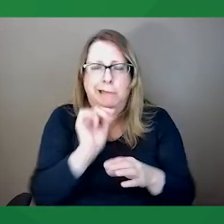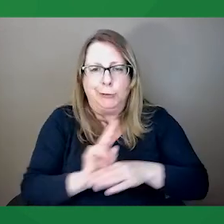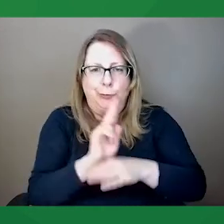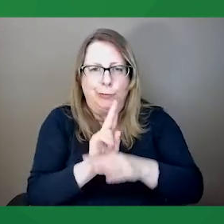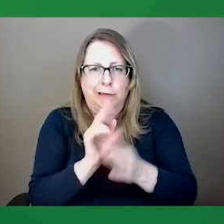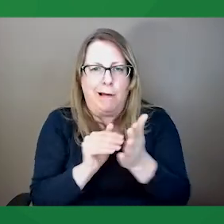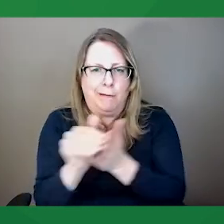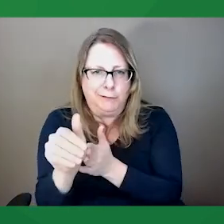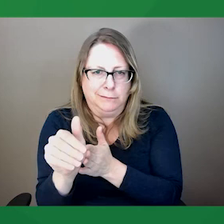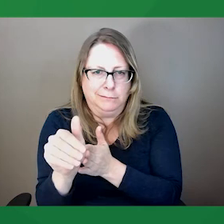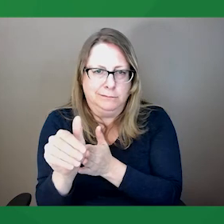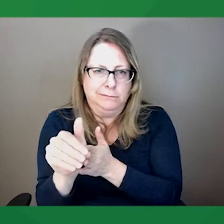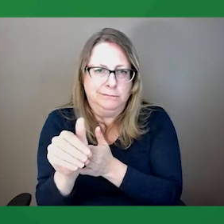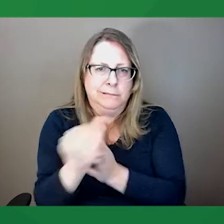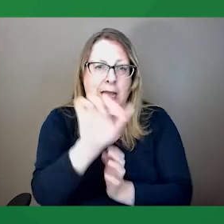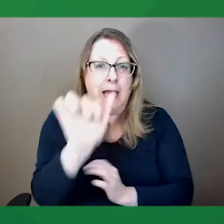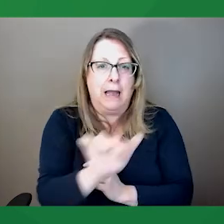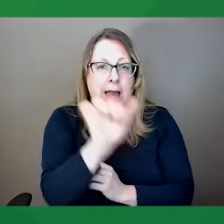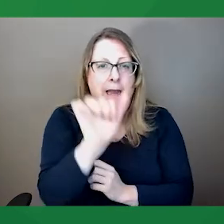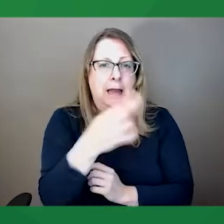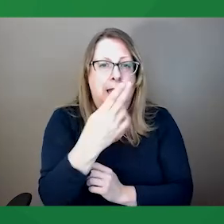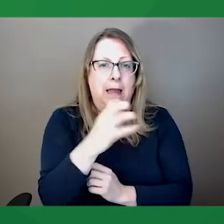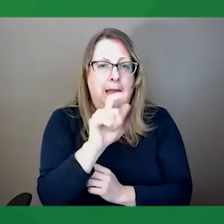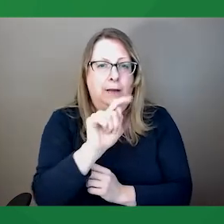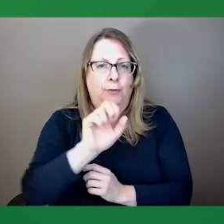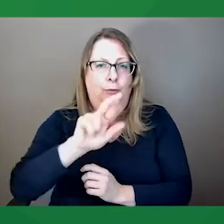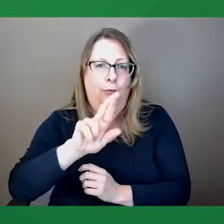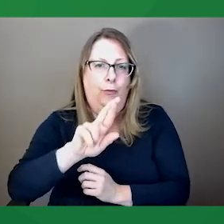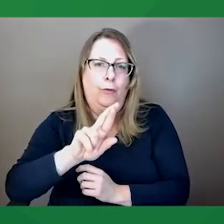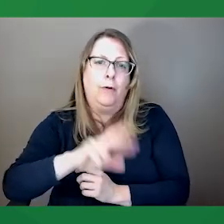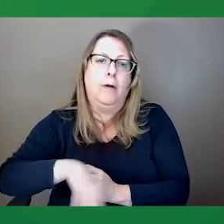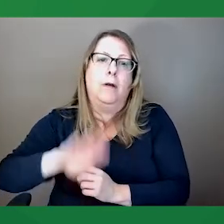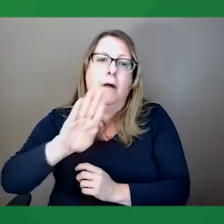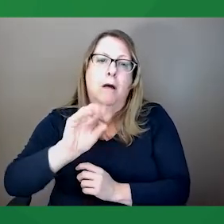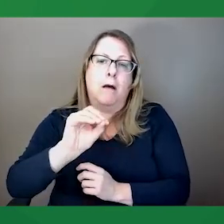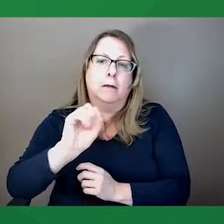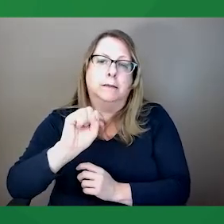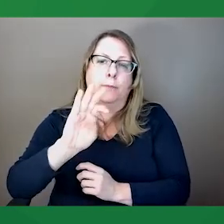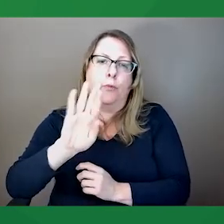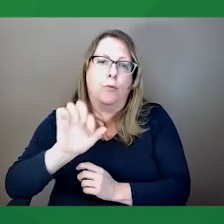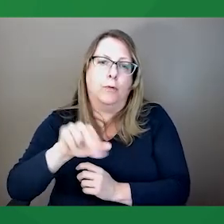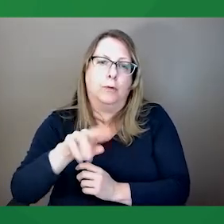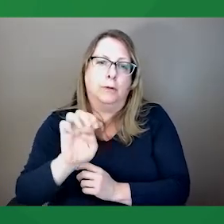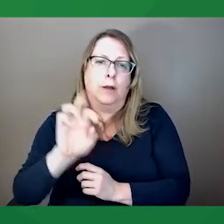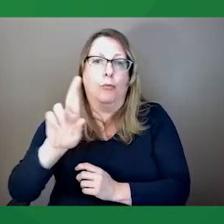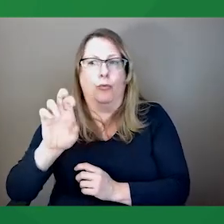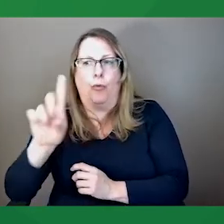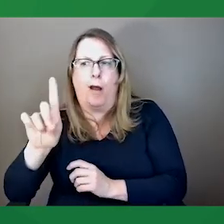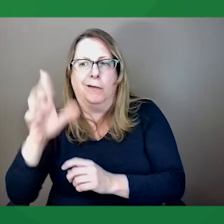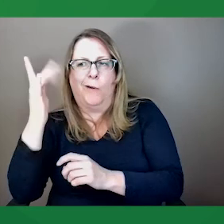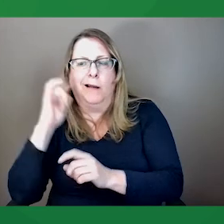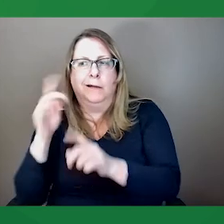but I use HecOsborneRod, because they don't allow to put all my characters in there